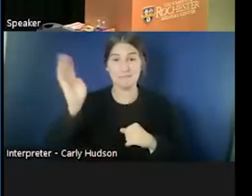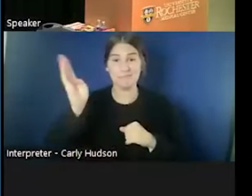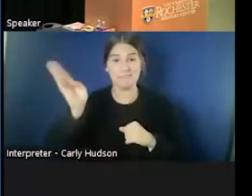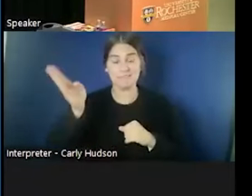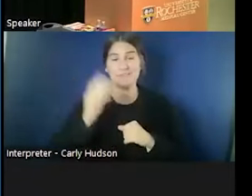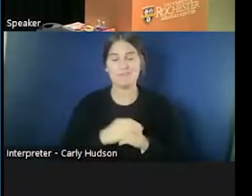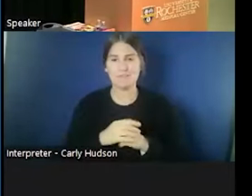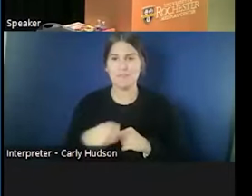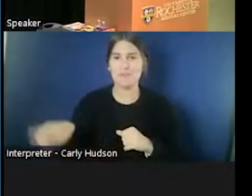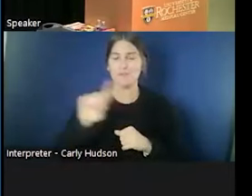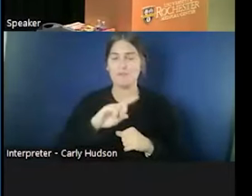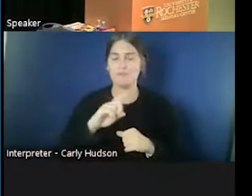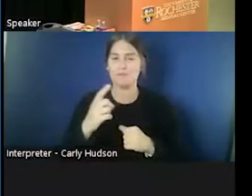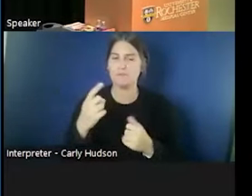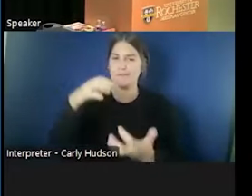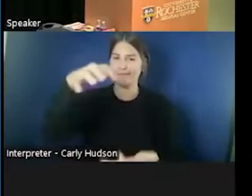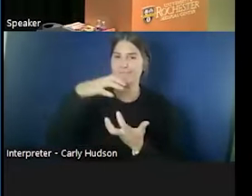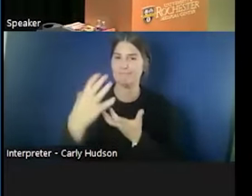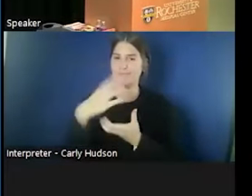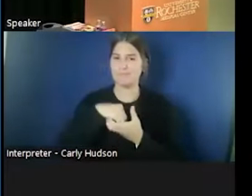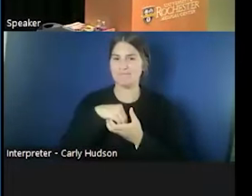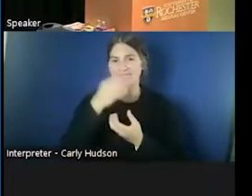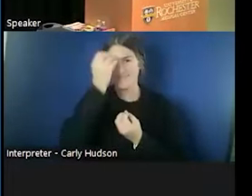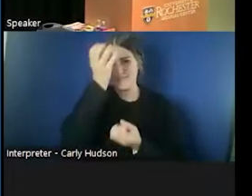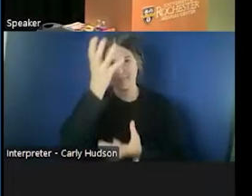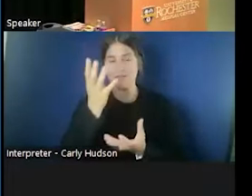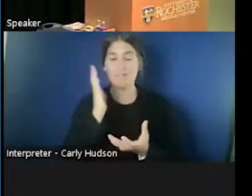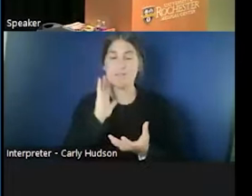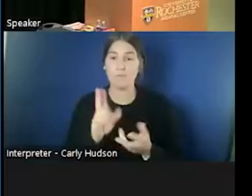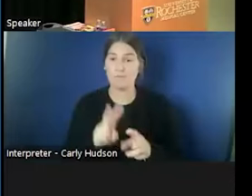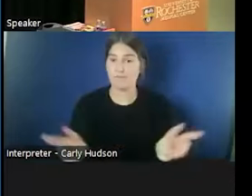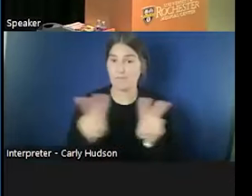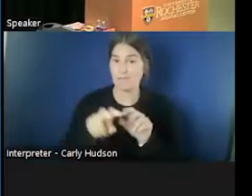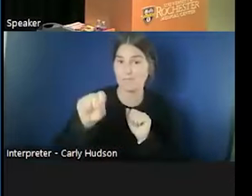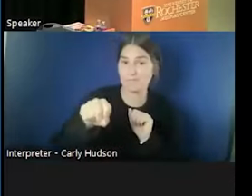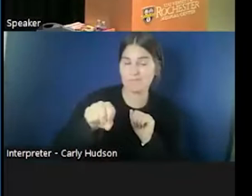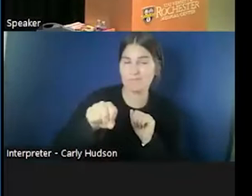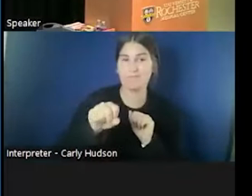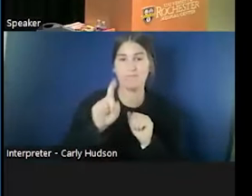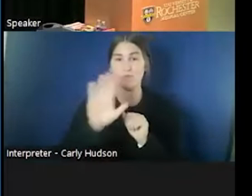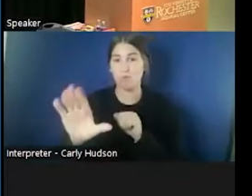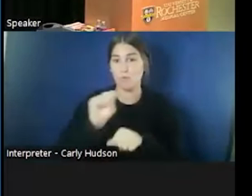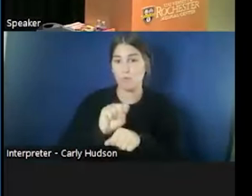you'll have information that not only will prove valuable um to the work that you do but will also